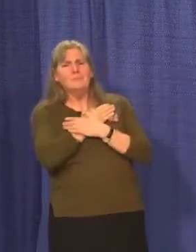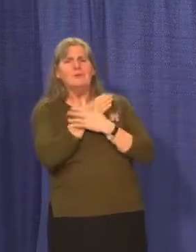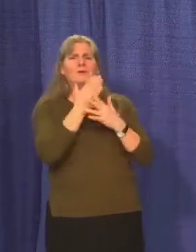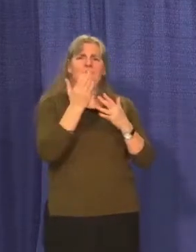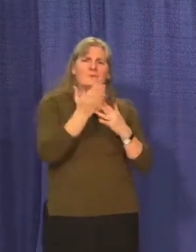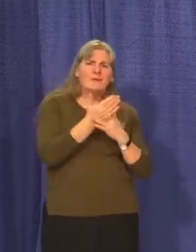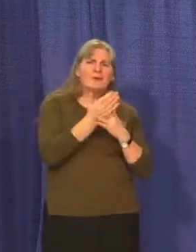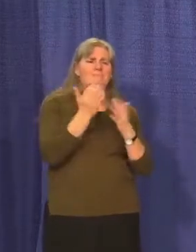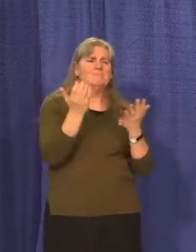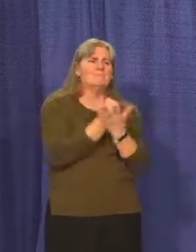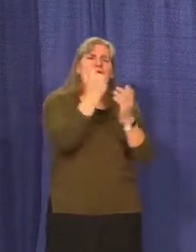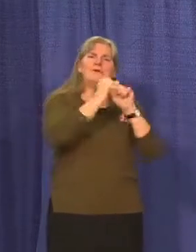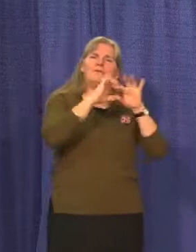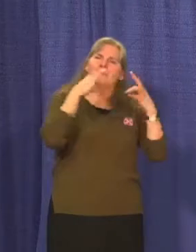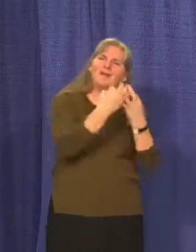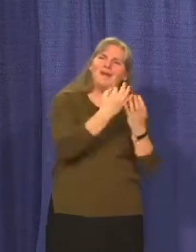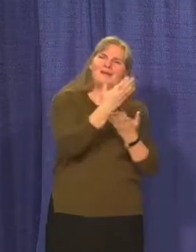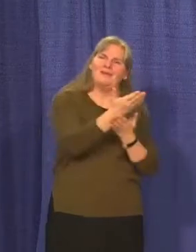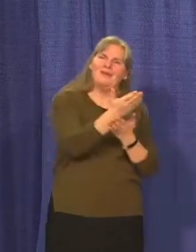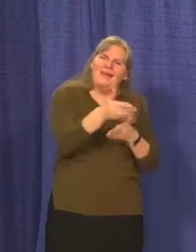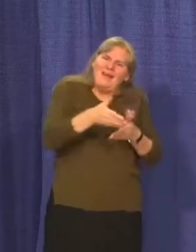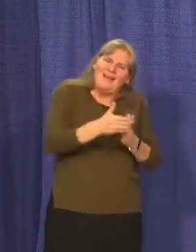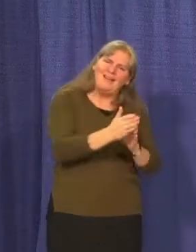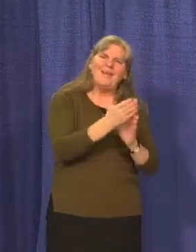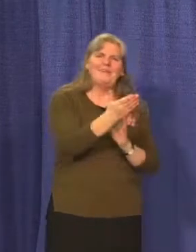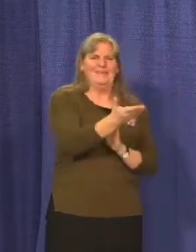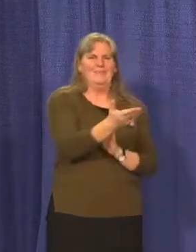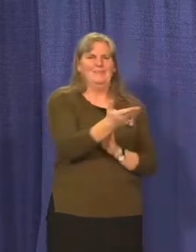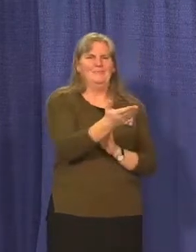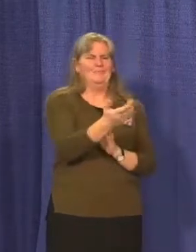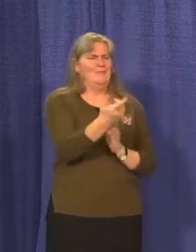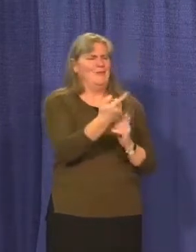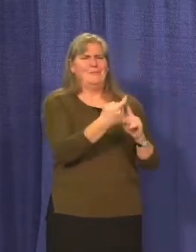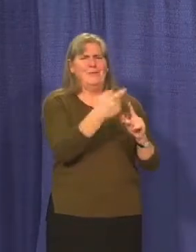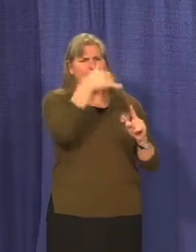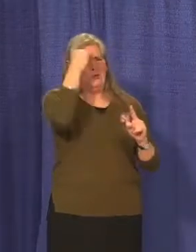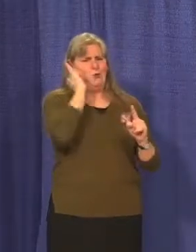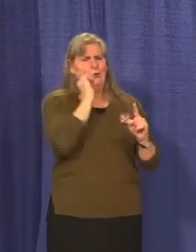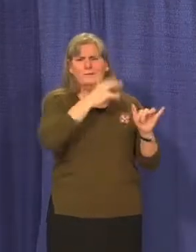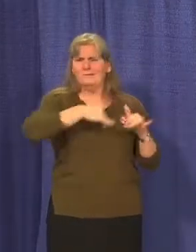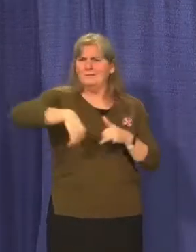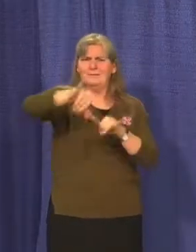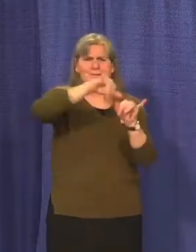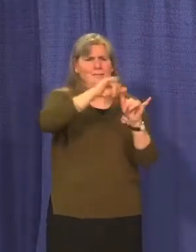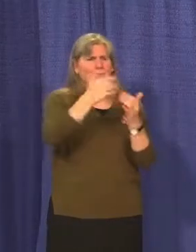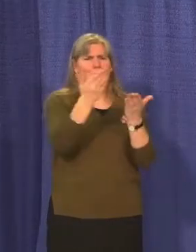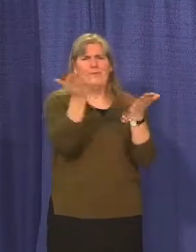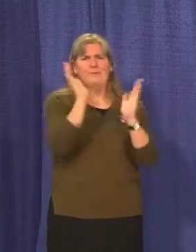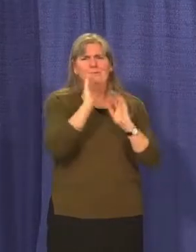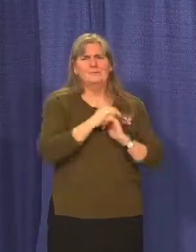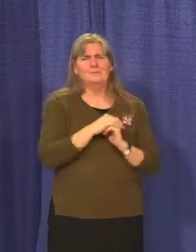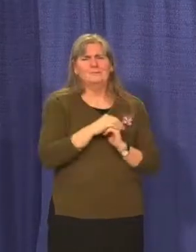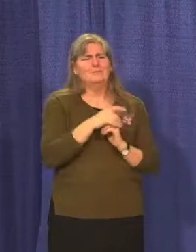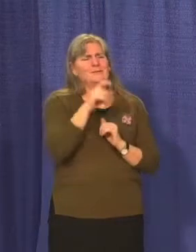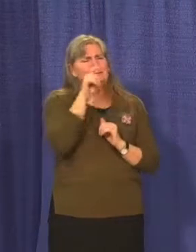time and family time, these are all Yukoners doing their part.